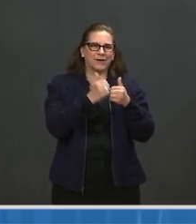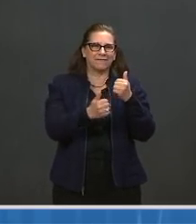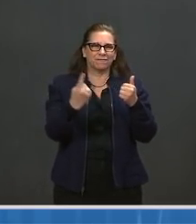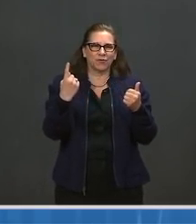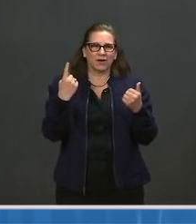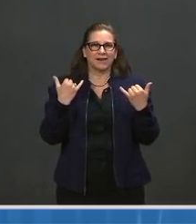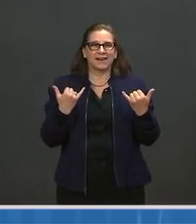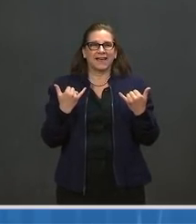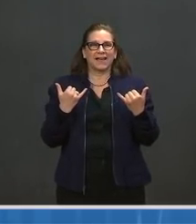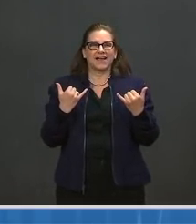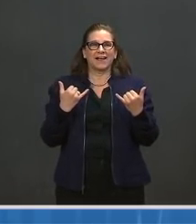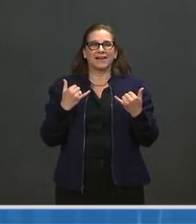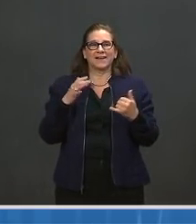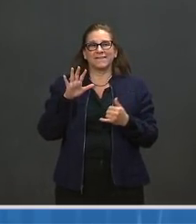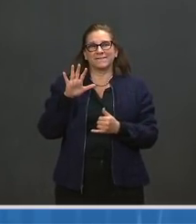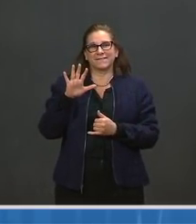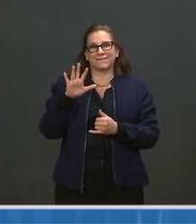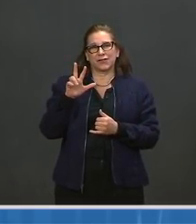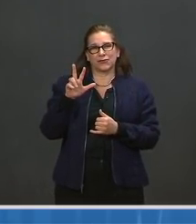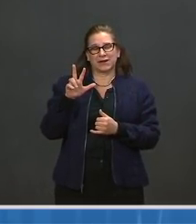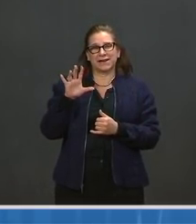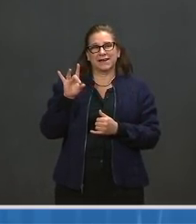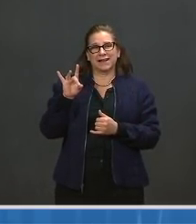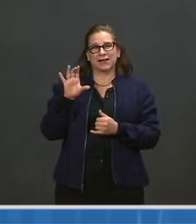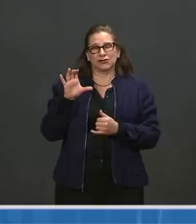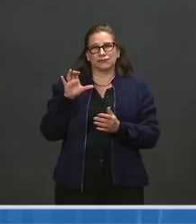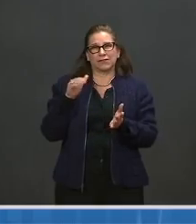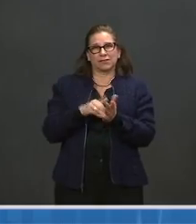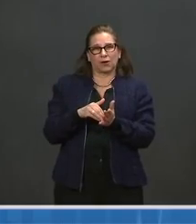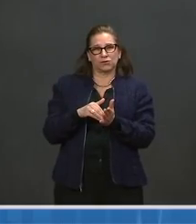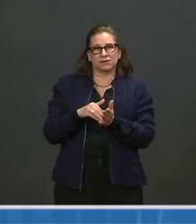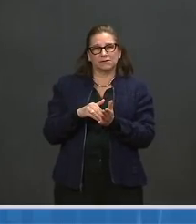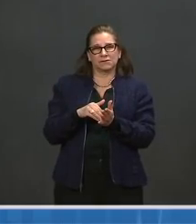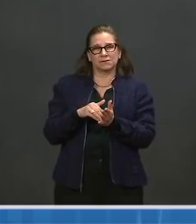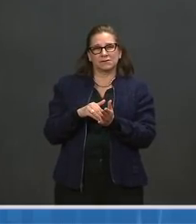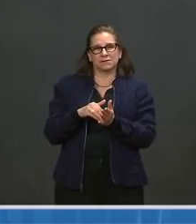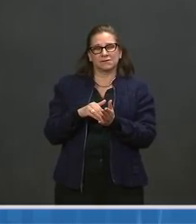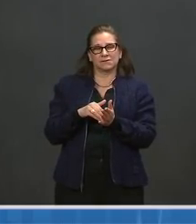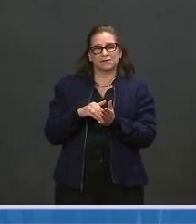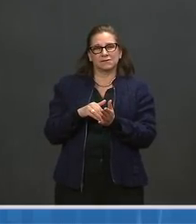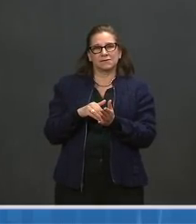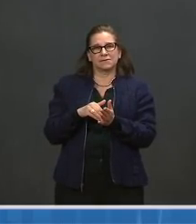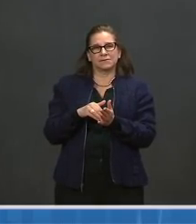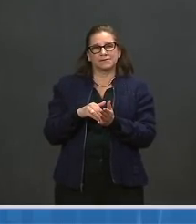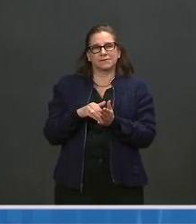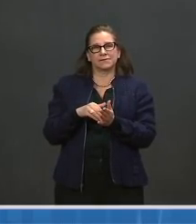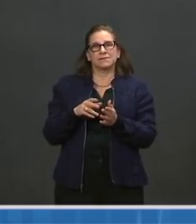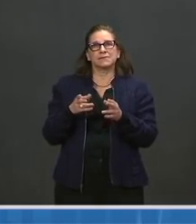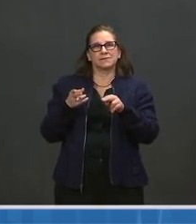which is a slight increase from the previous seven-day period. And over the past two weeks,